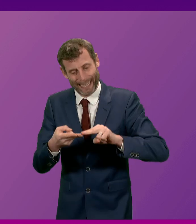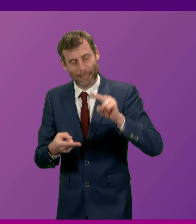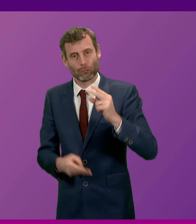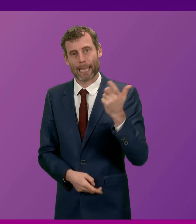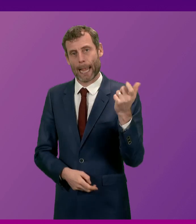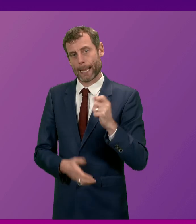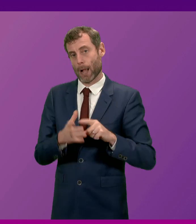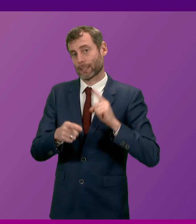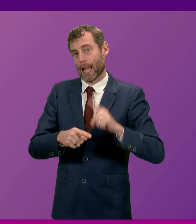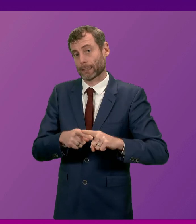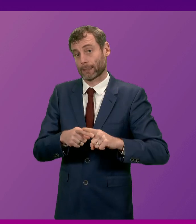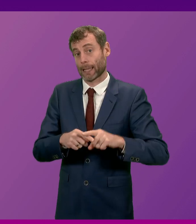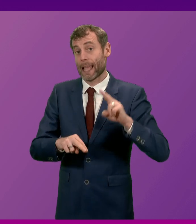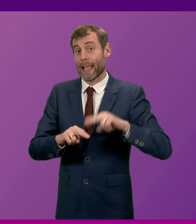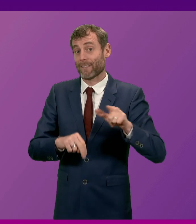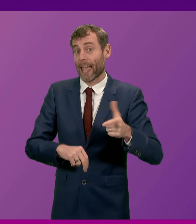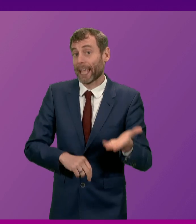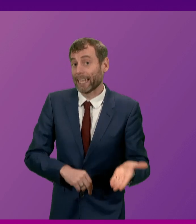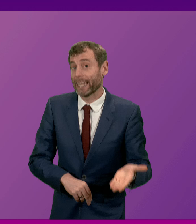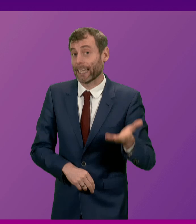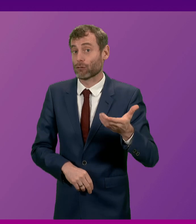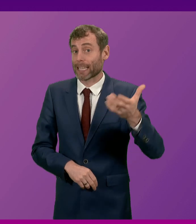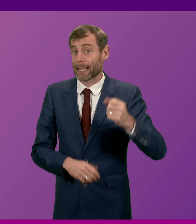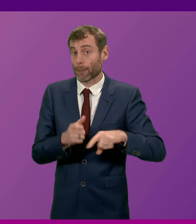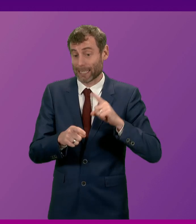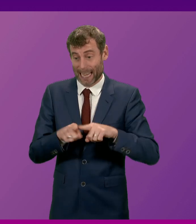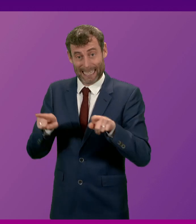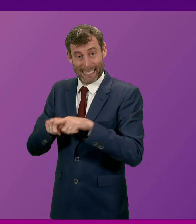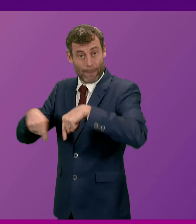it had increased income tax, as we have done here—if it had taken that honest decision—it